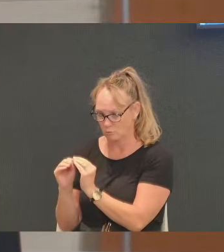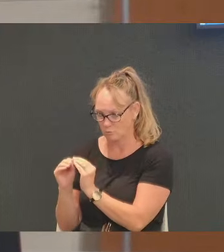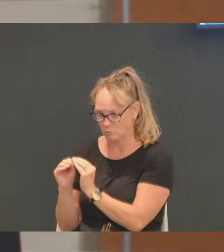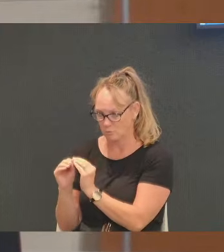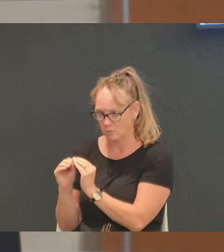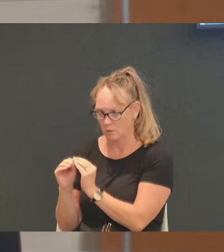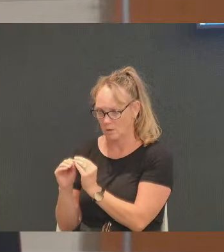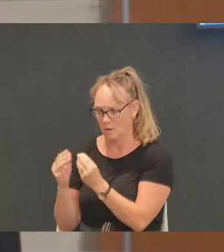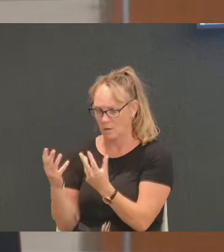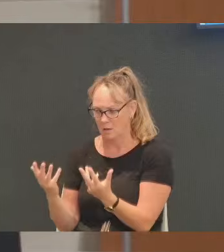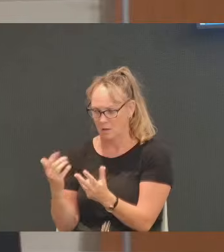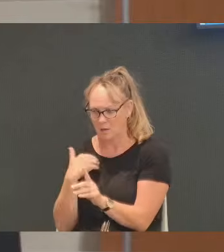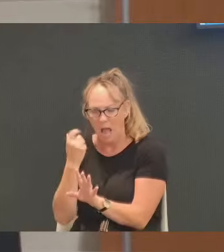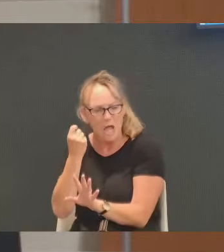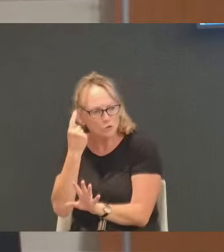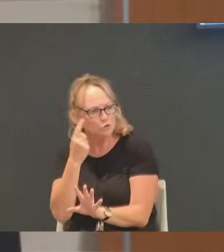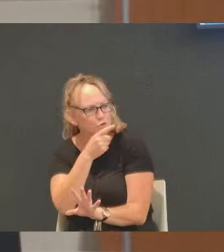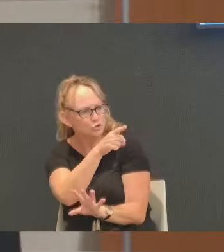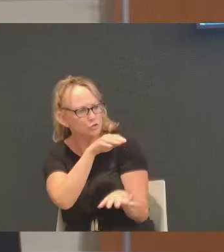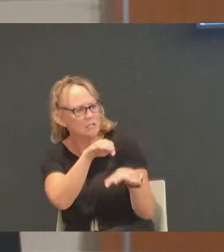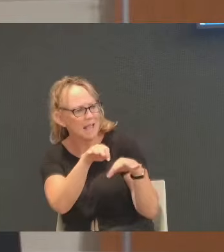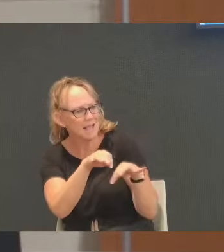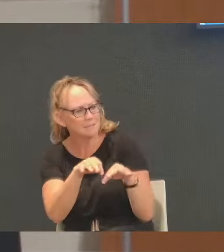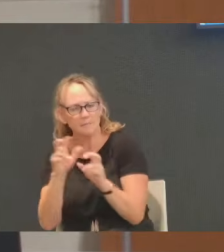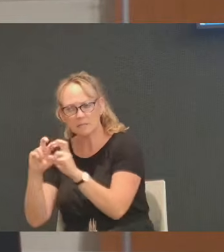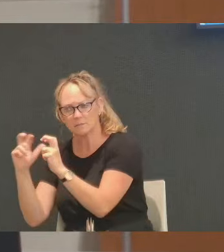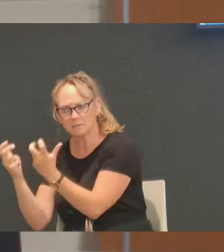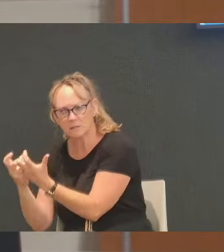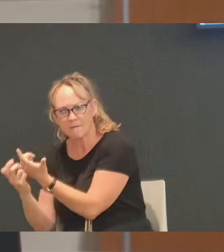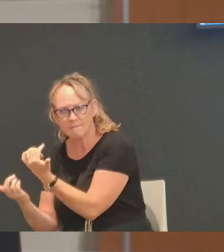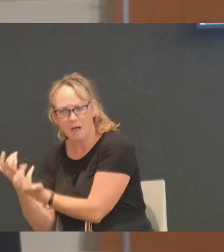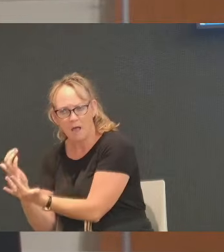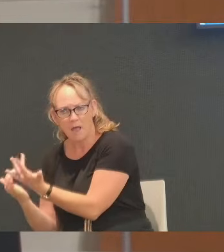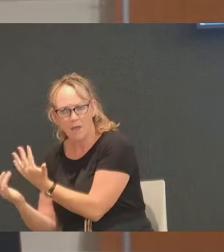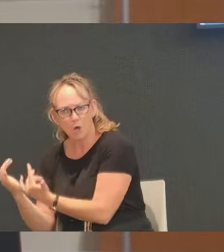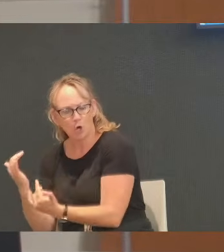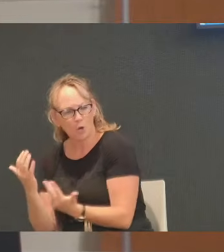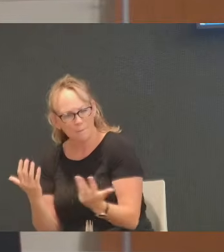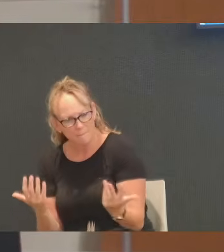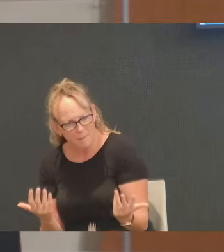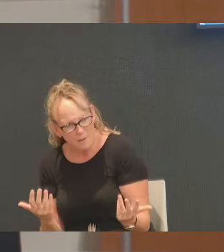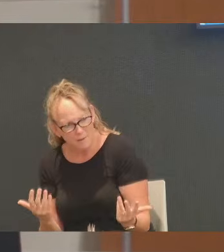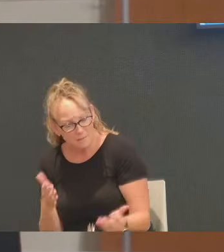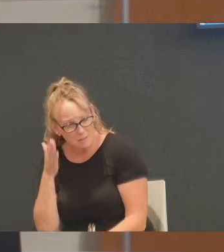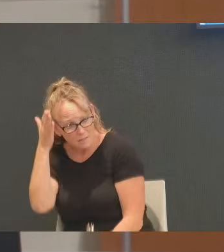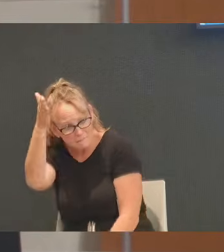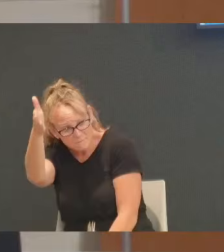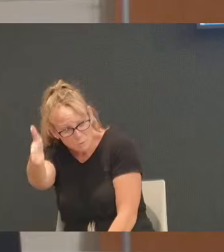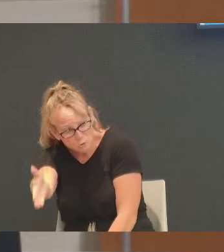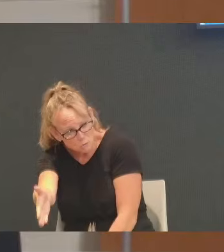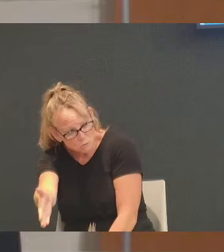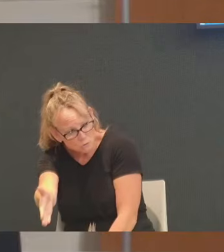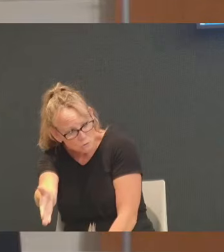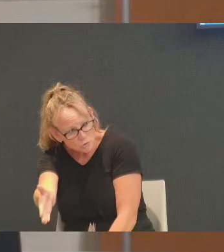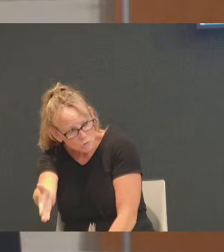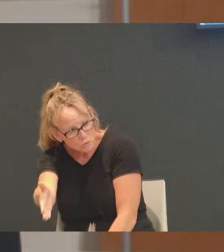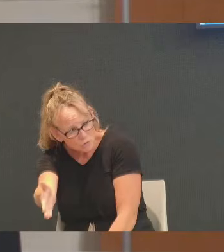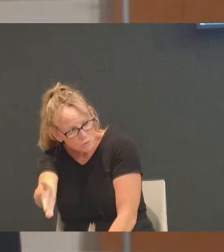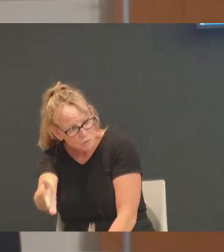I understood your explanation for this. but I'm wondering if at least in the future we can pay